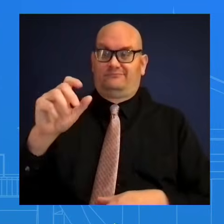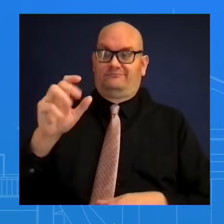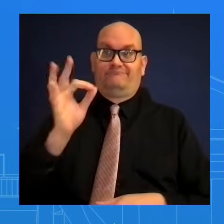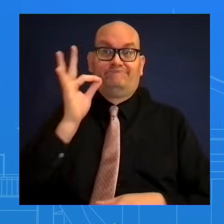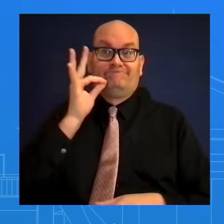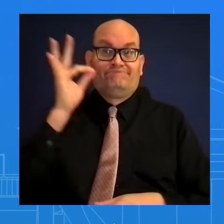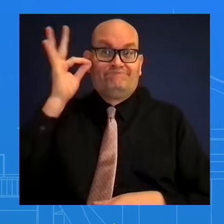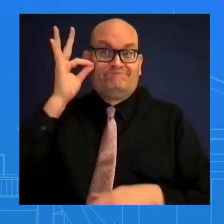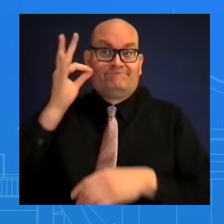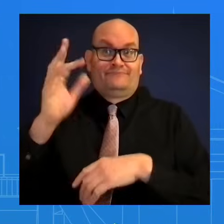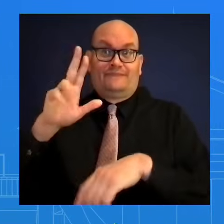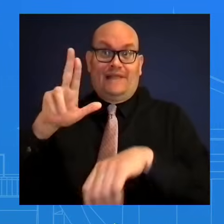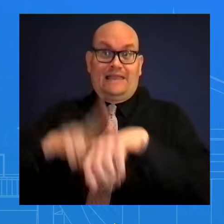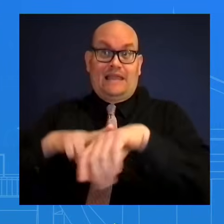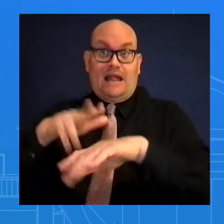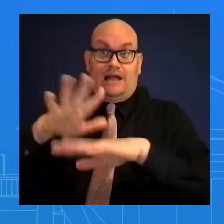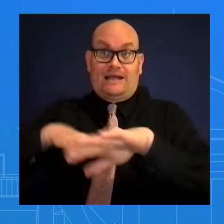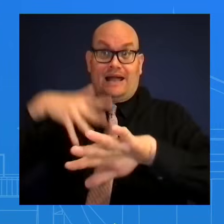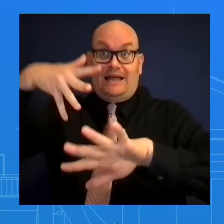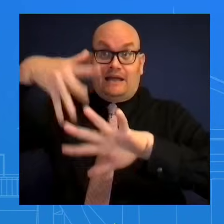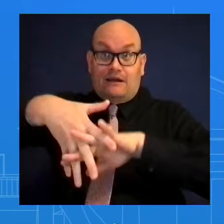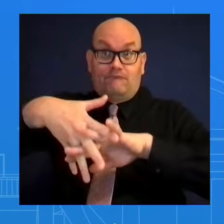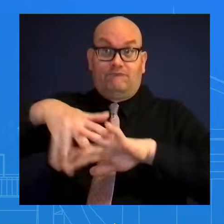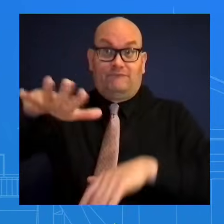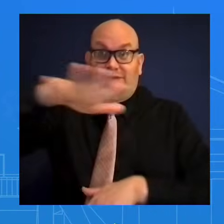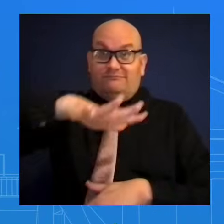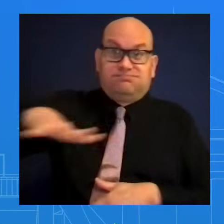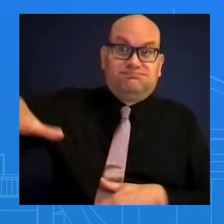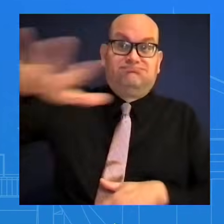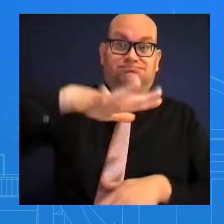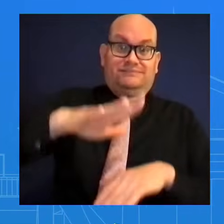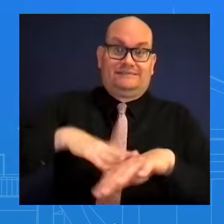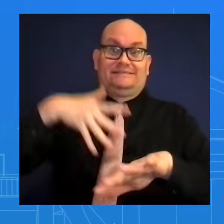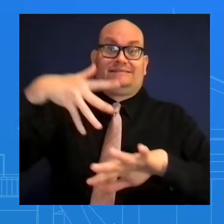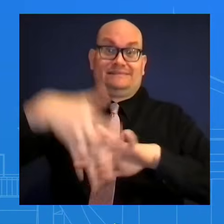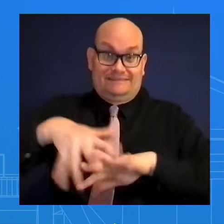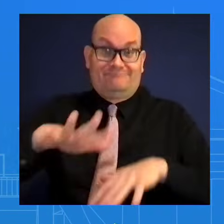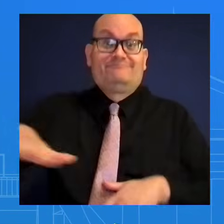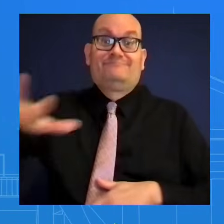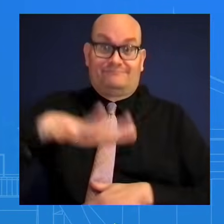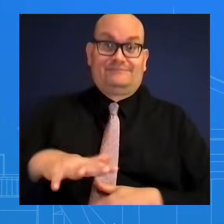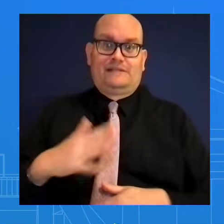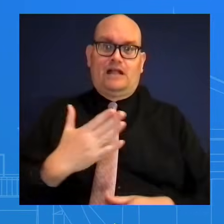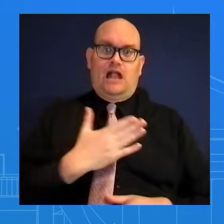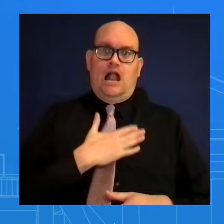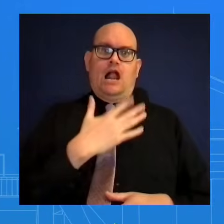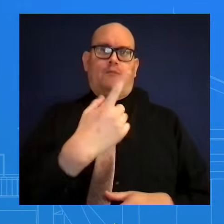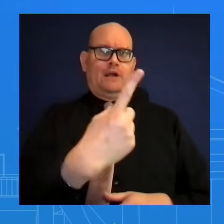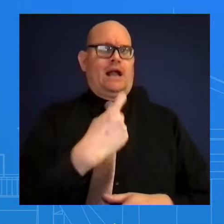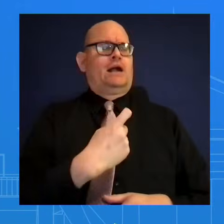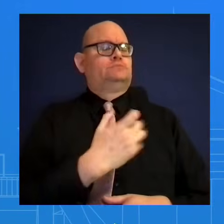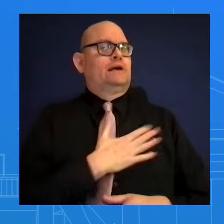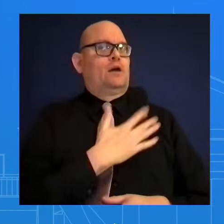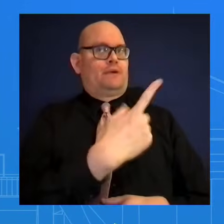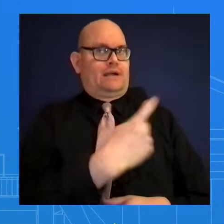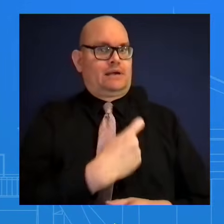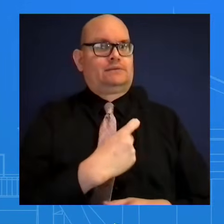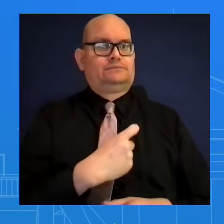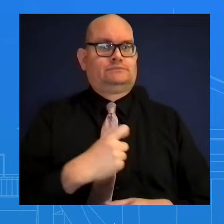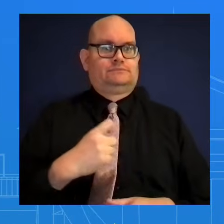because the permitting reforms in this agreement fully preserved the bedrock protections